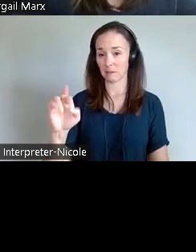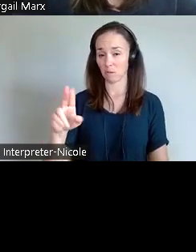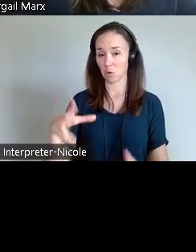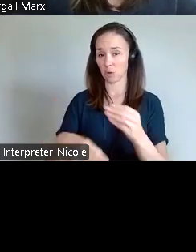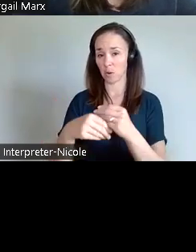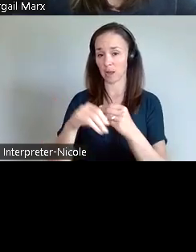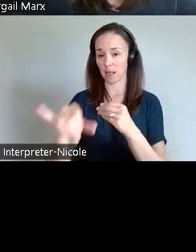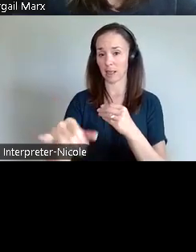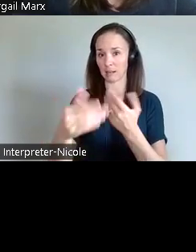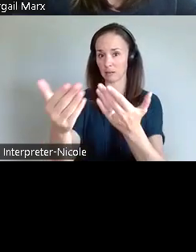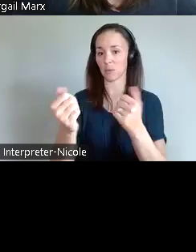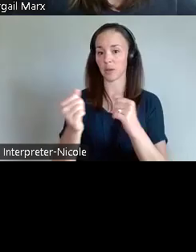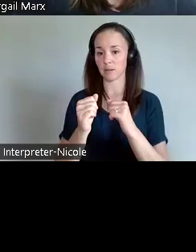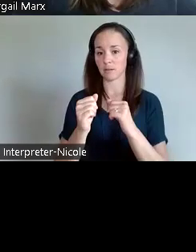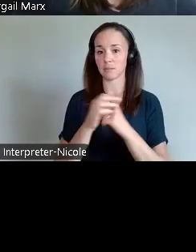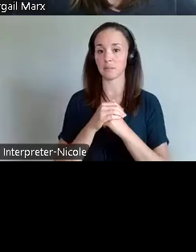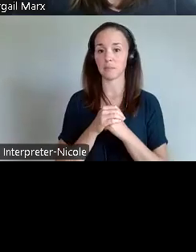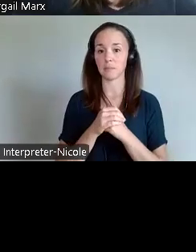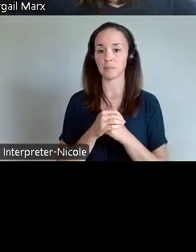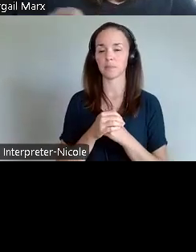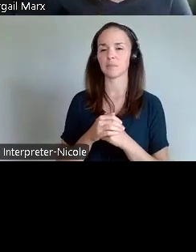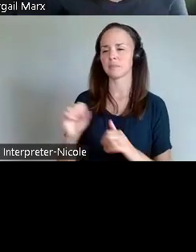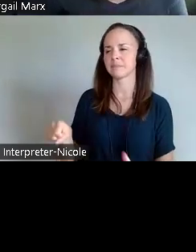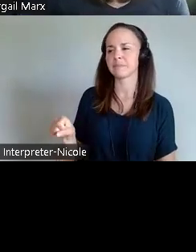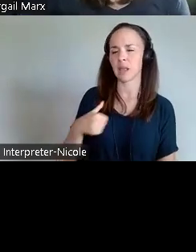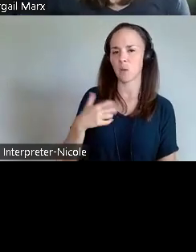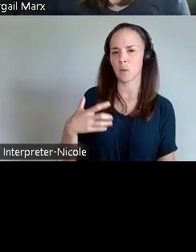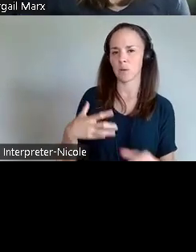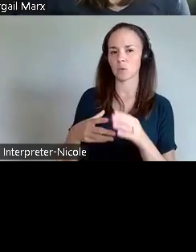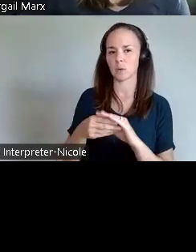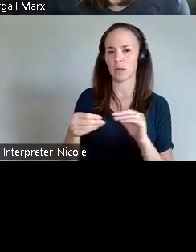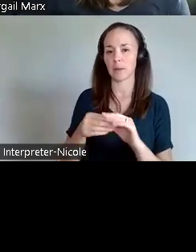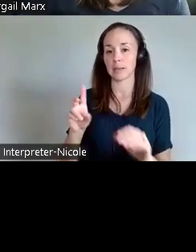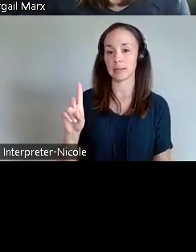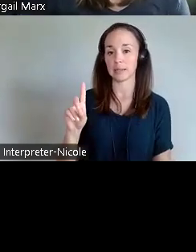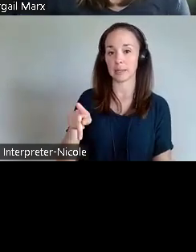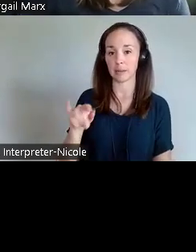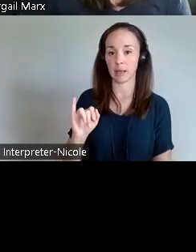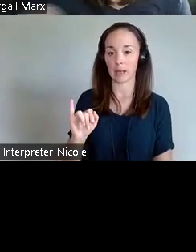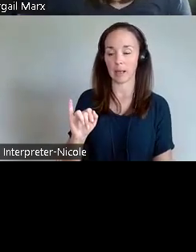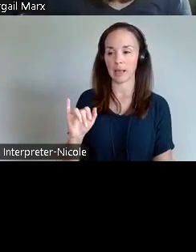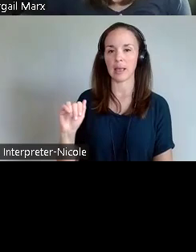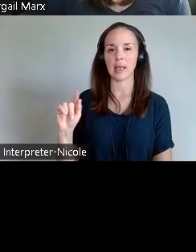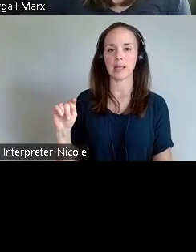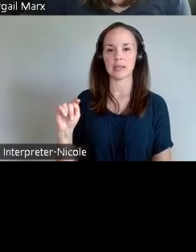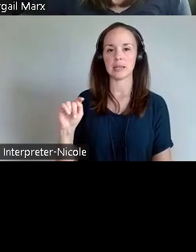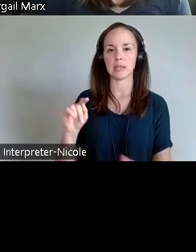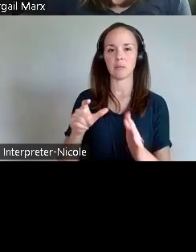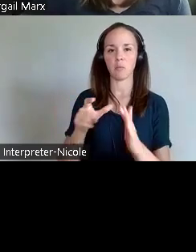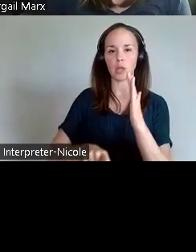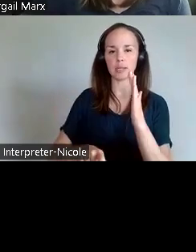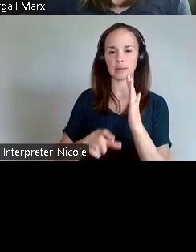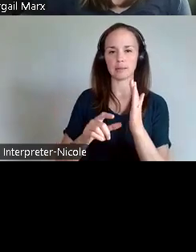Jennifer: I was just going to say, so that DPI AT bulletin document clearly outlines that,